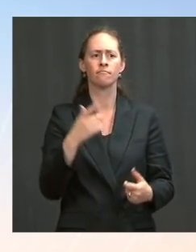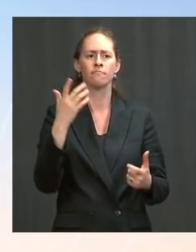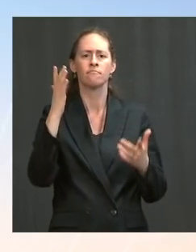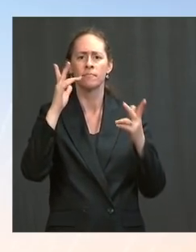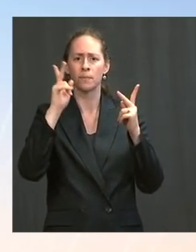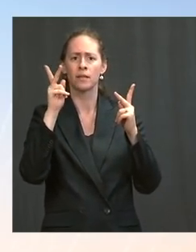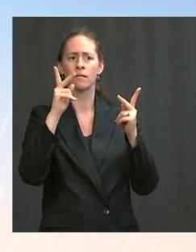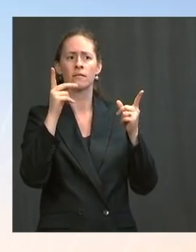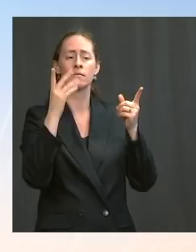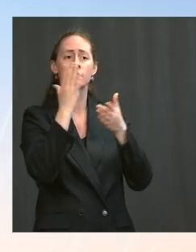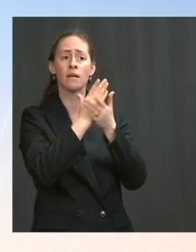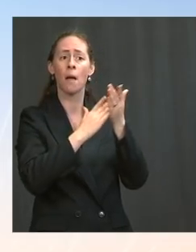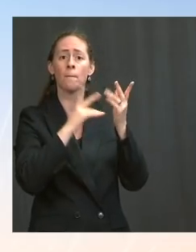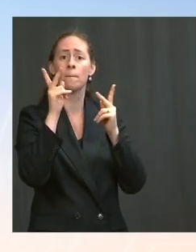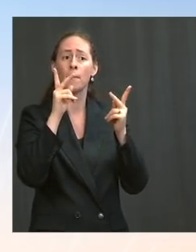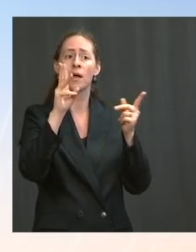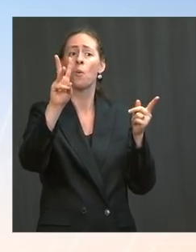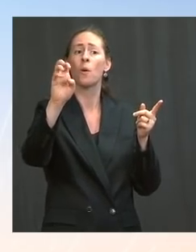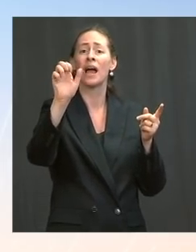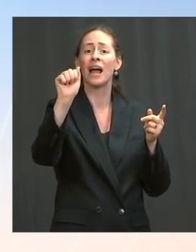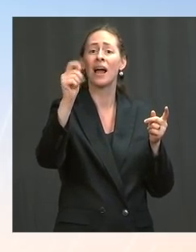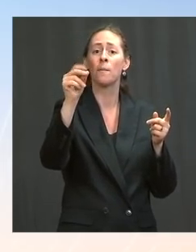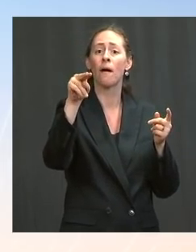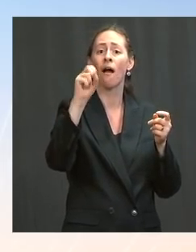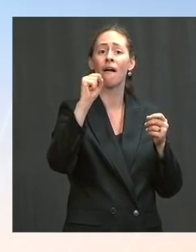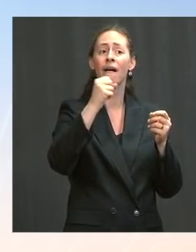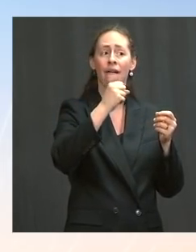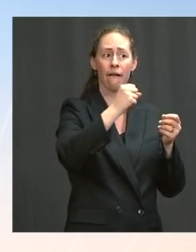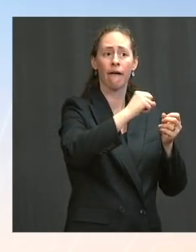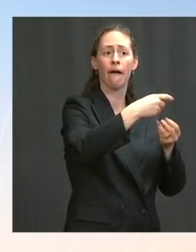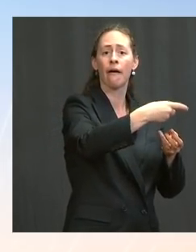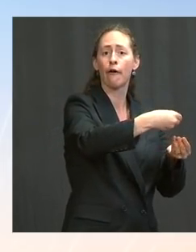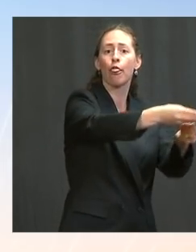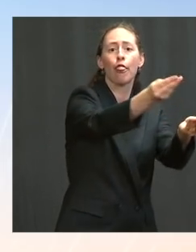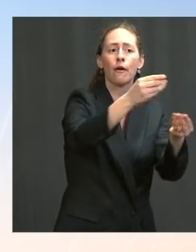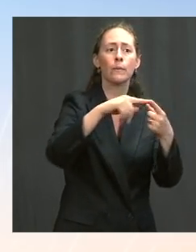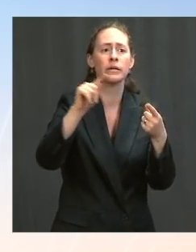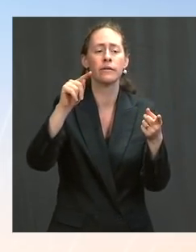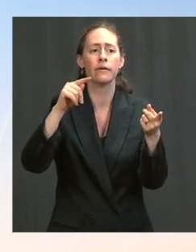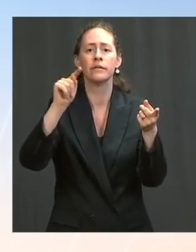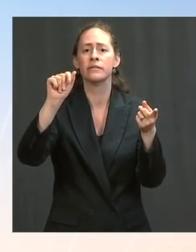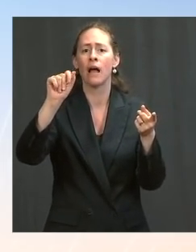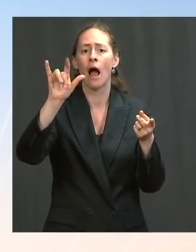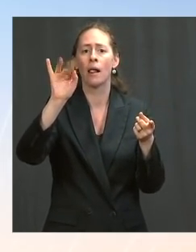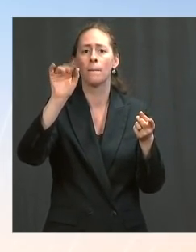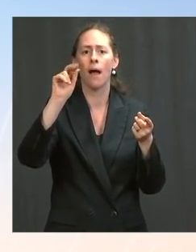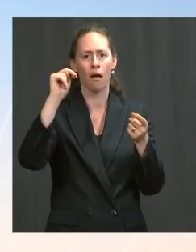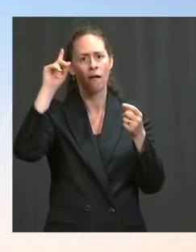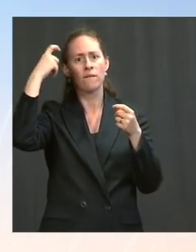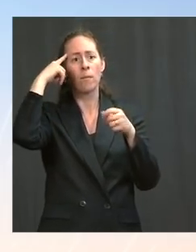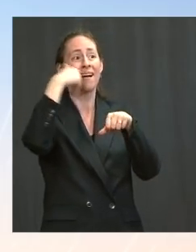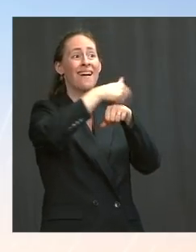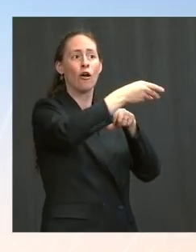as they take over government positions, as they have been doing, and might be, you know, expected to do more? Ms. Psaki: Sure.